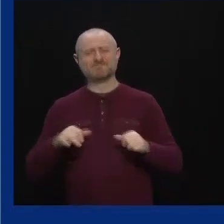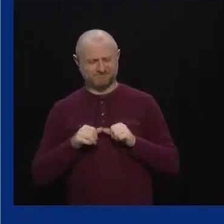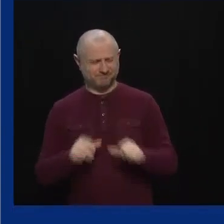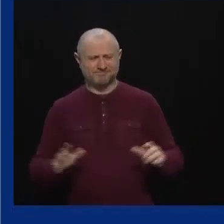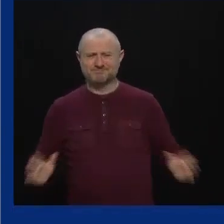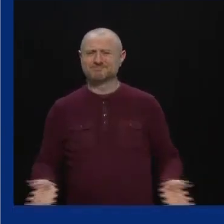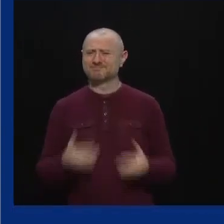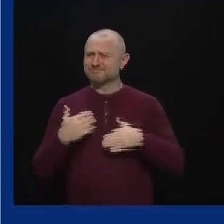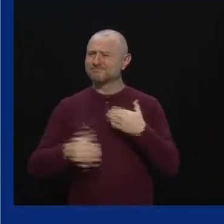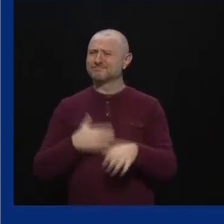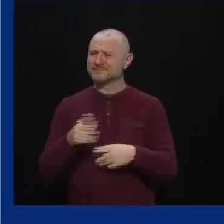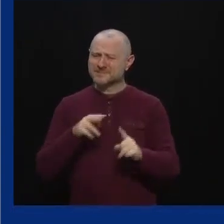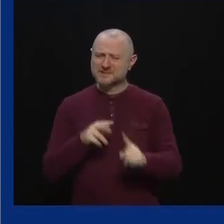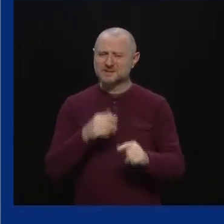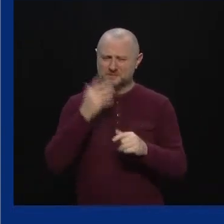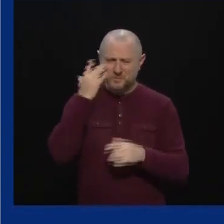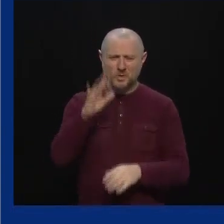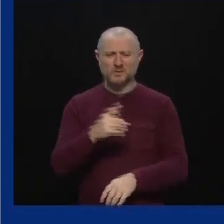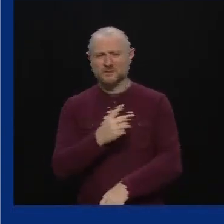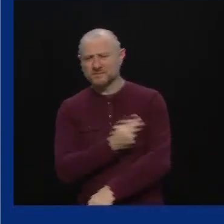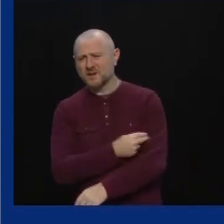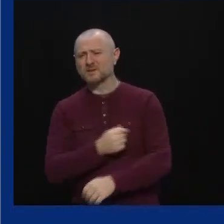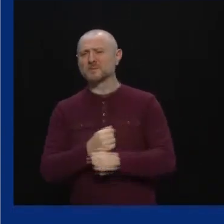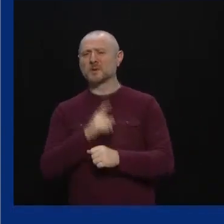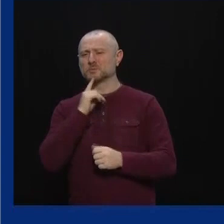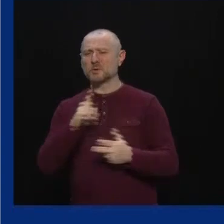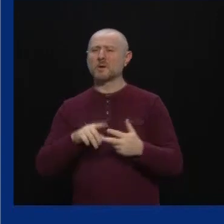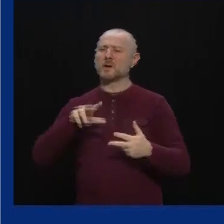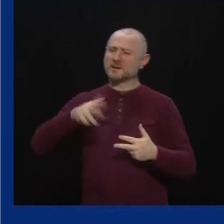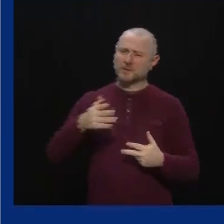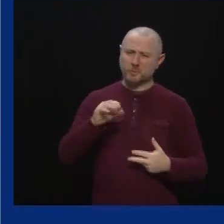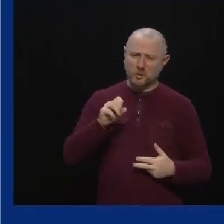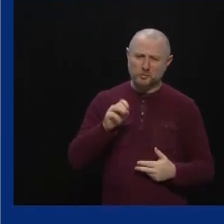UNDERSTAND THAT? NO SPIKING THE FOOTBALL.